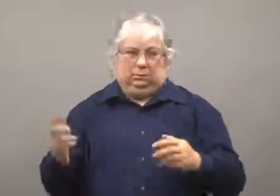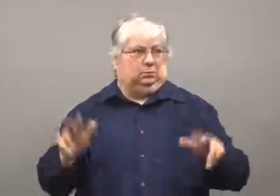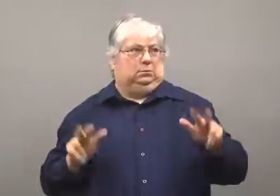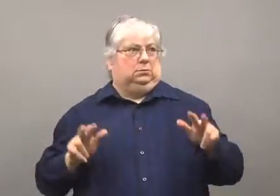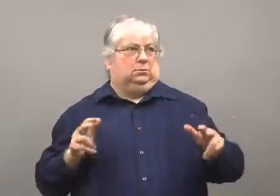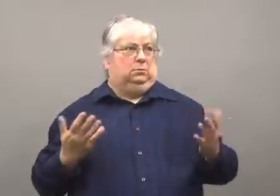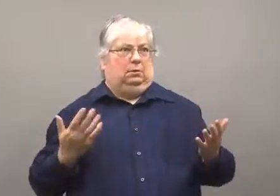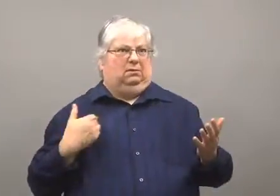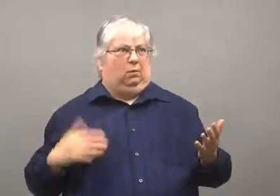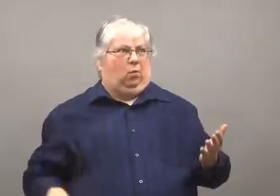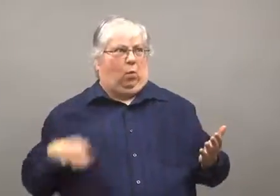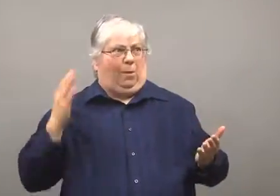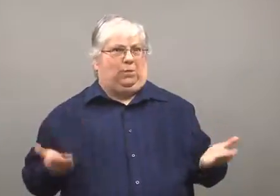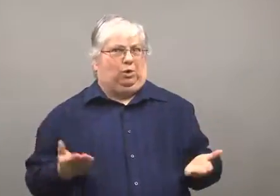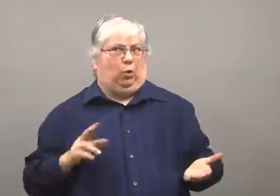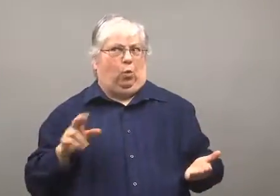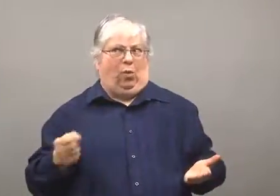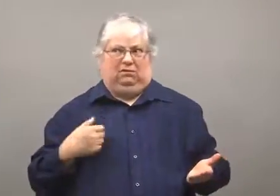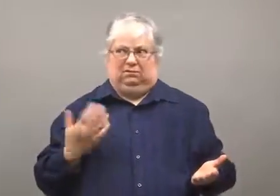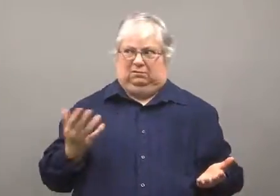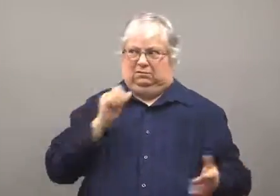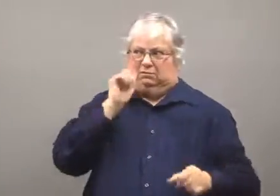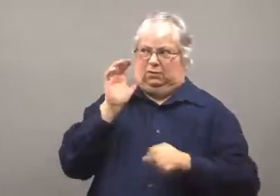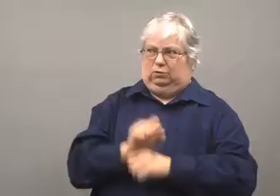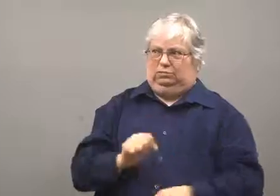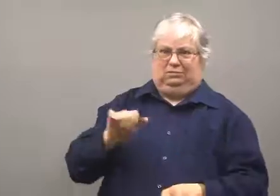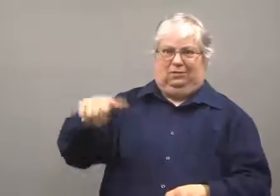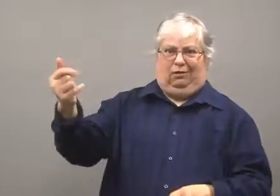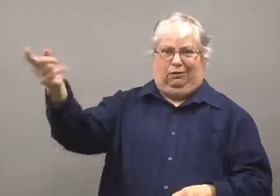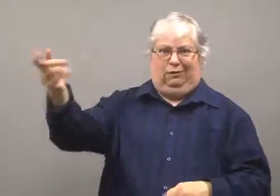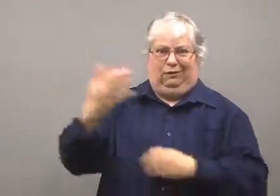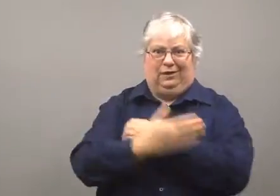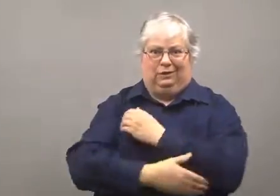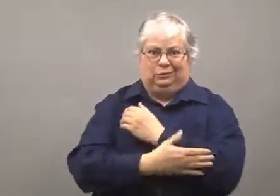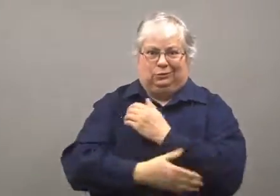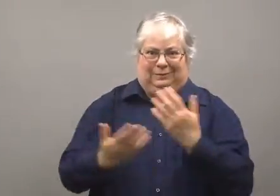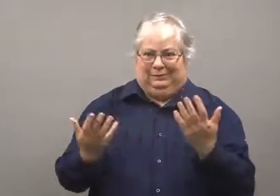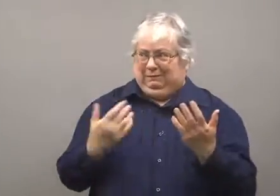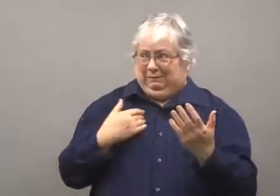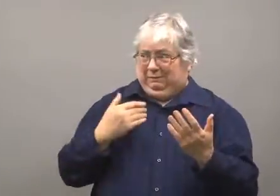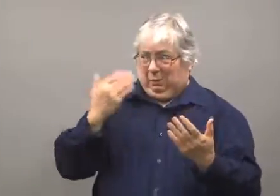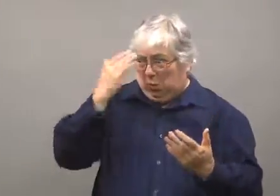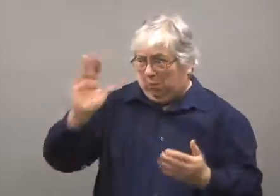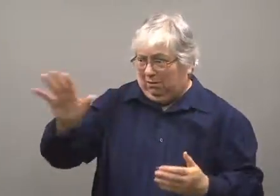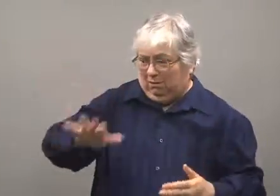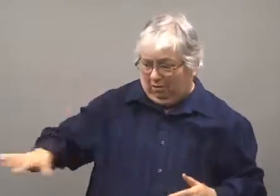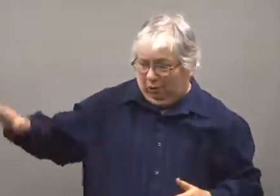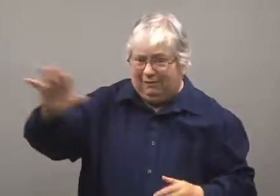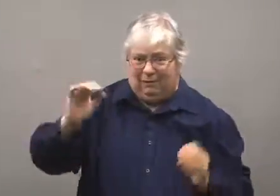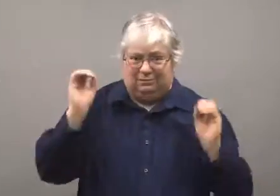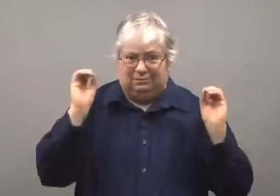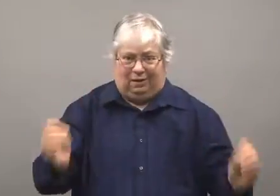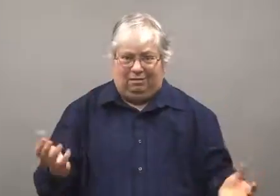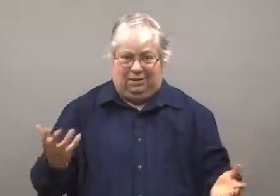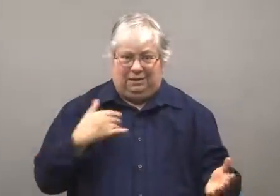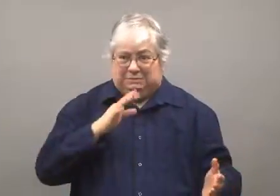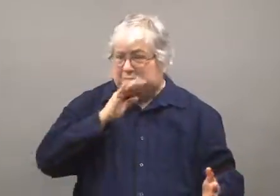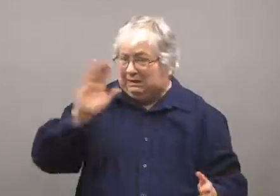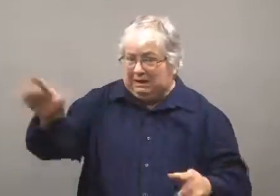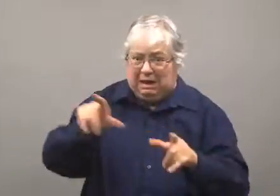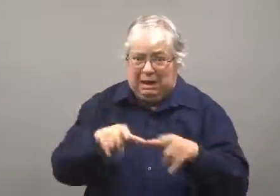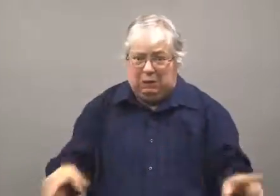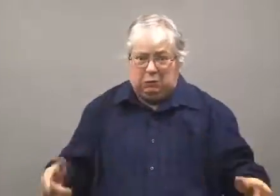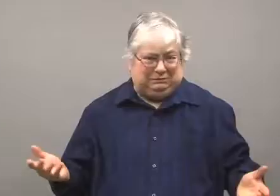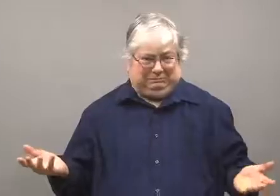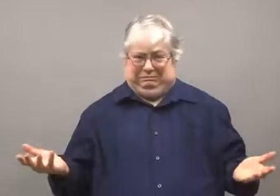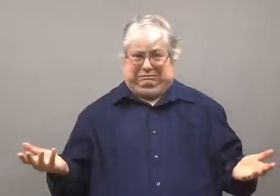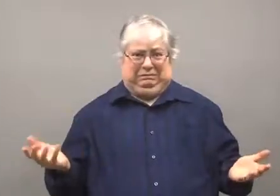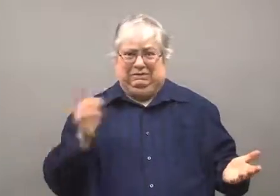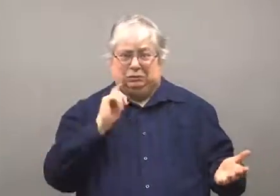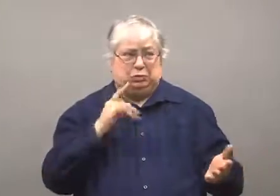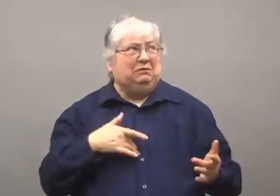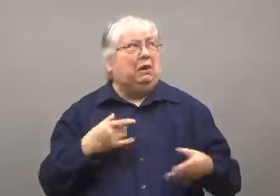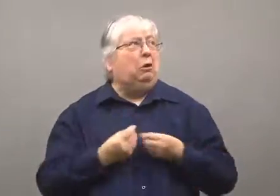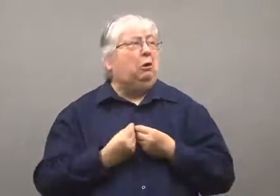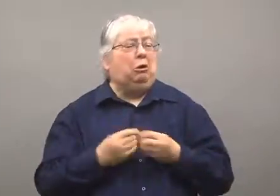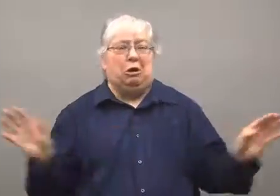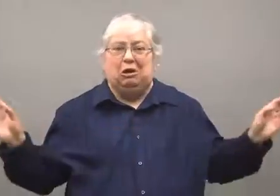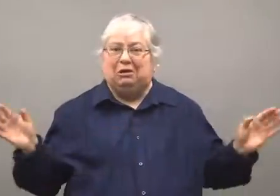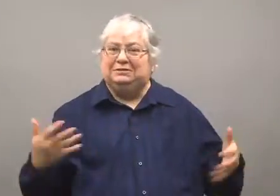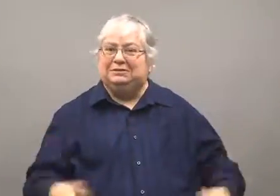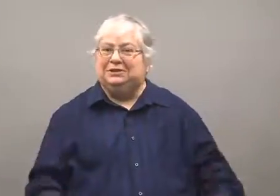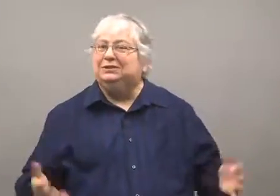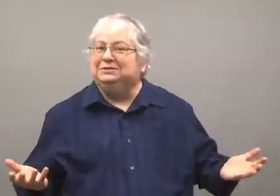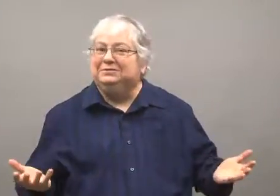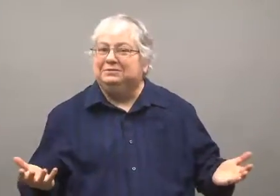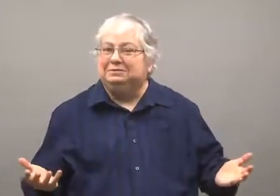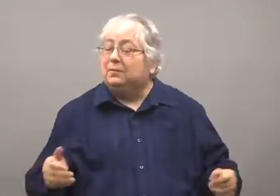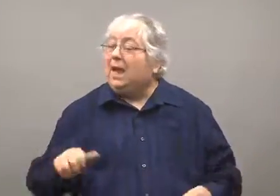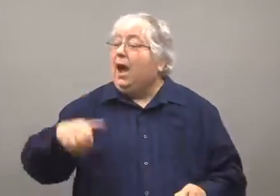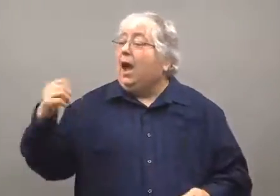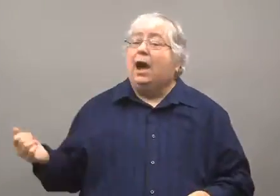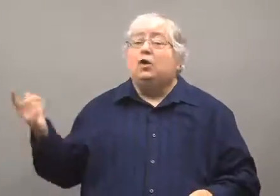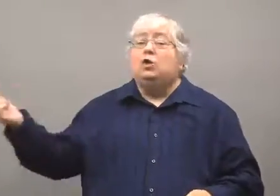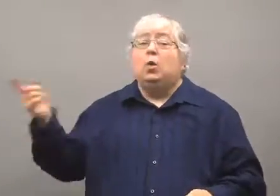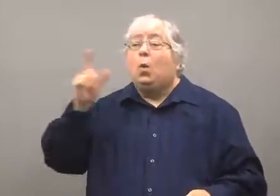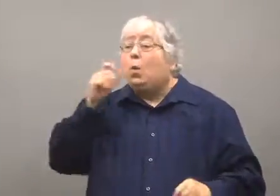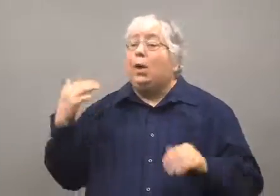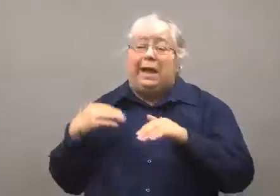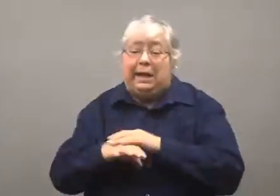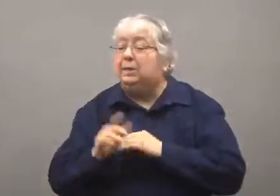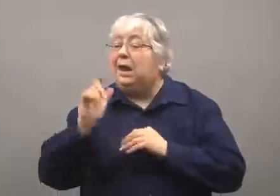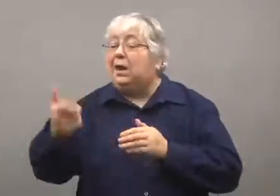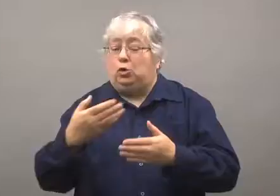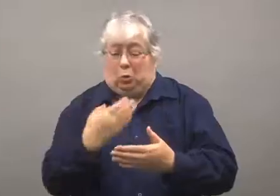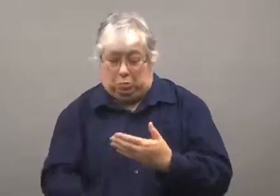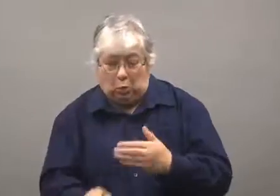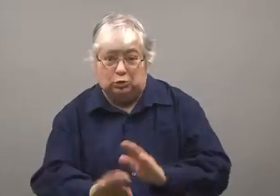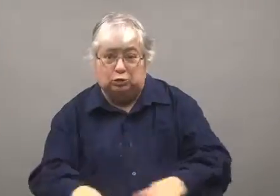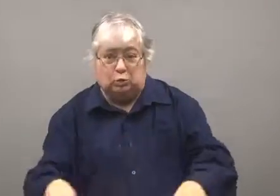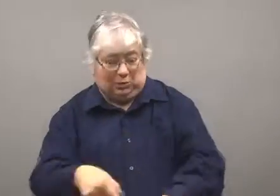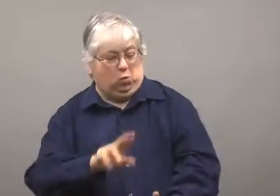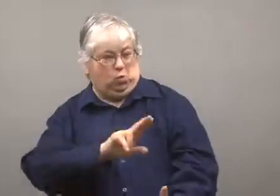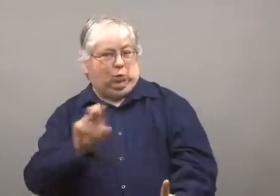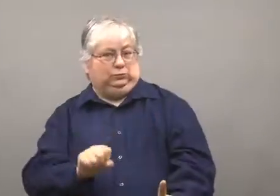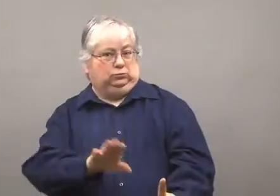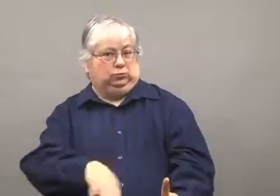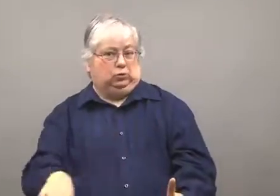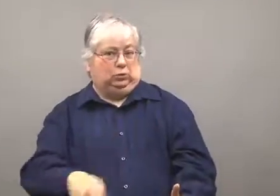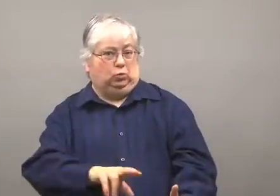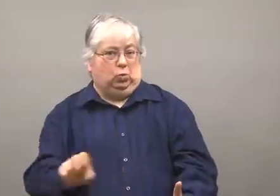will go to an unfamiliar country, may not speak the language and certainly will feel lost.